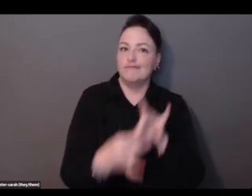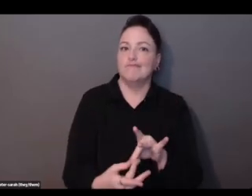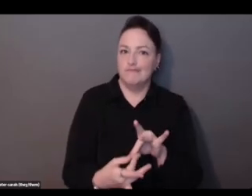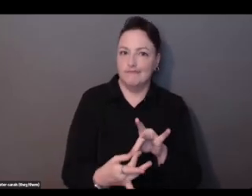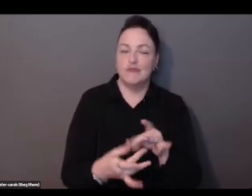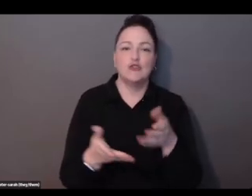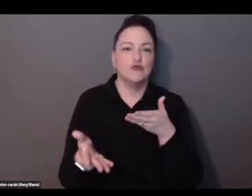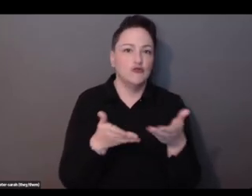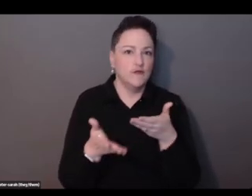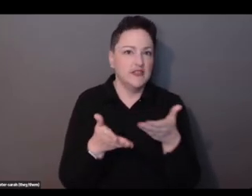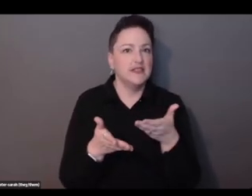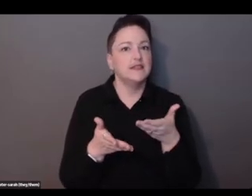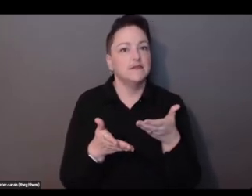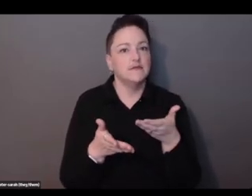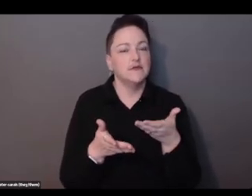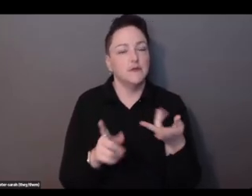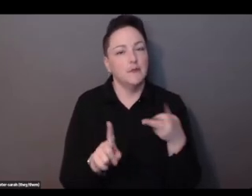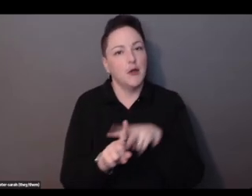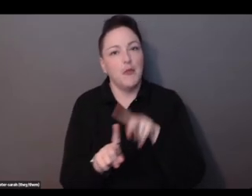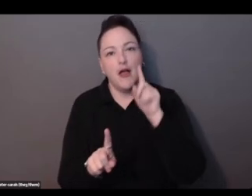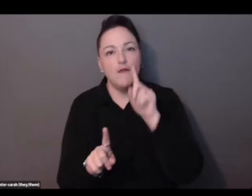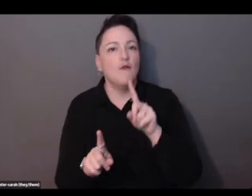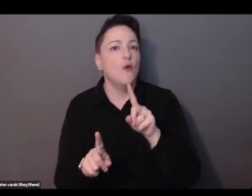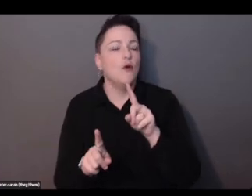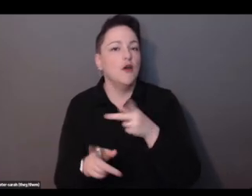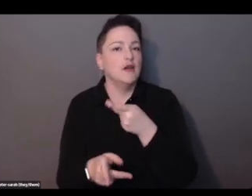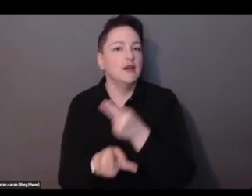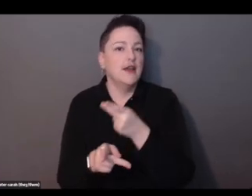or other services as well.